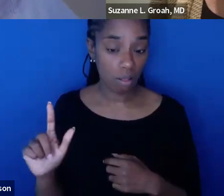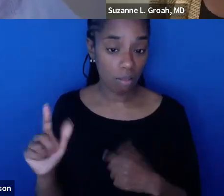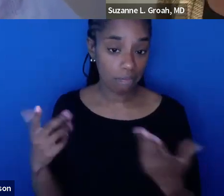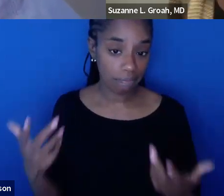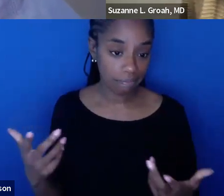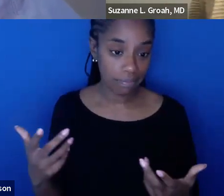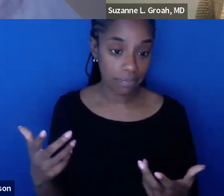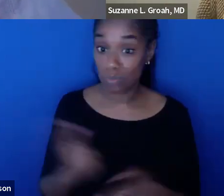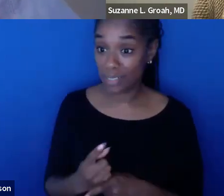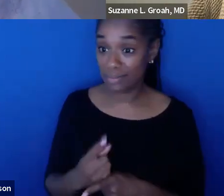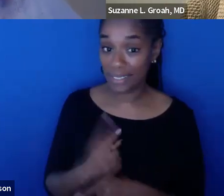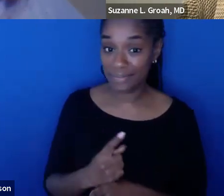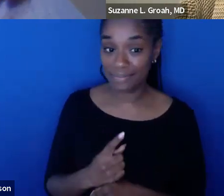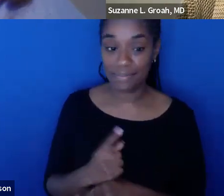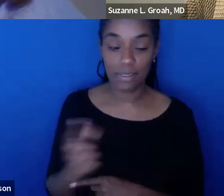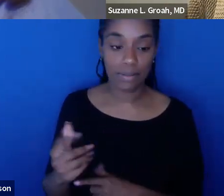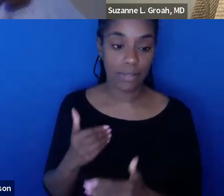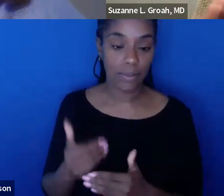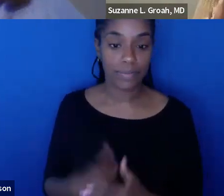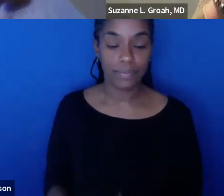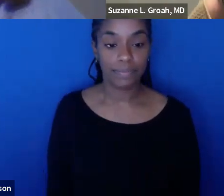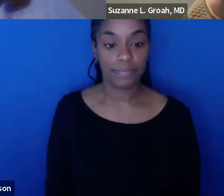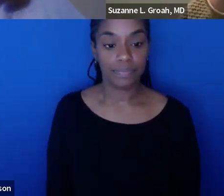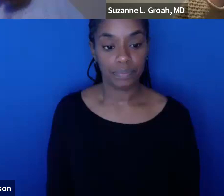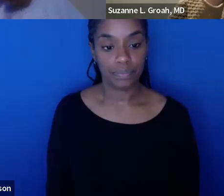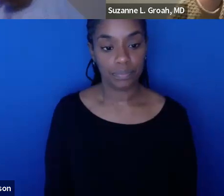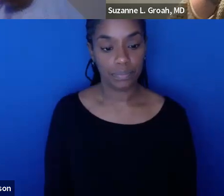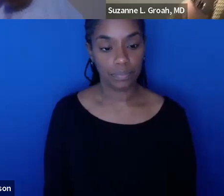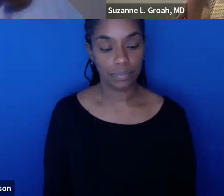Right, right. It's very close. There's a couple of questions about antibiotics.